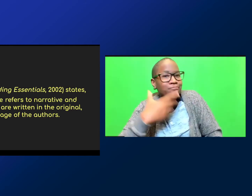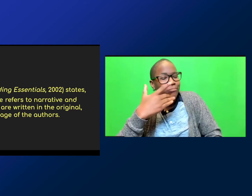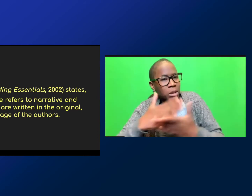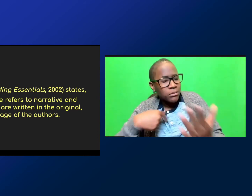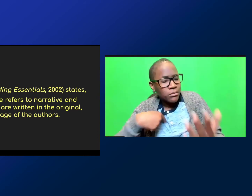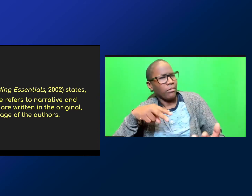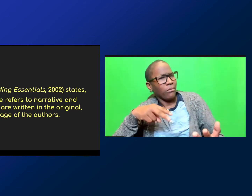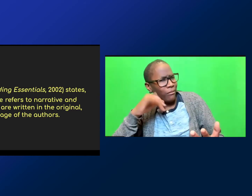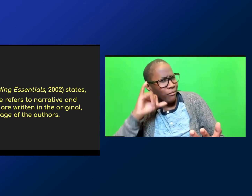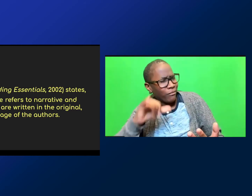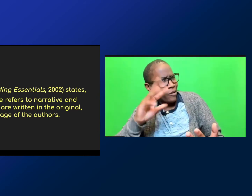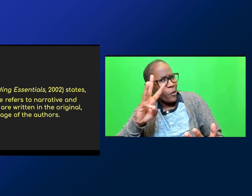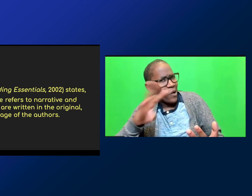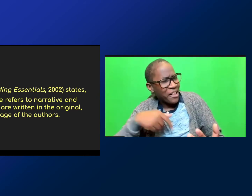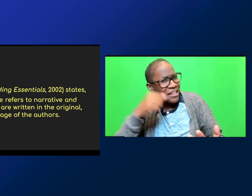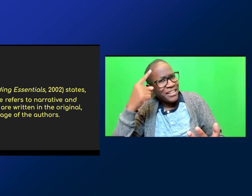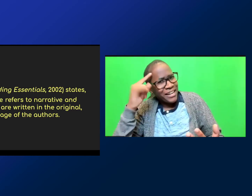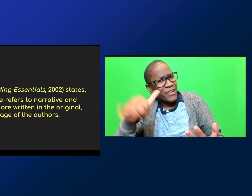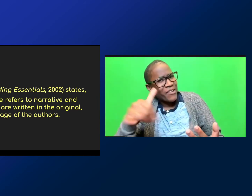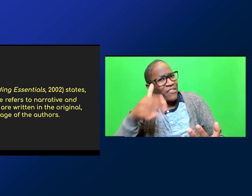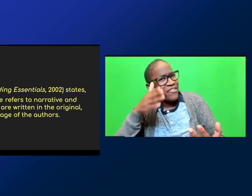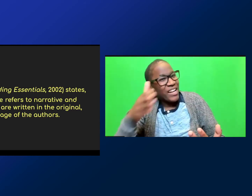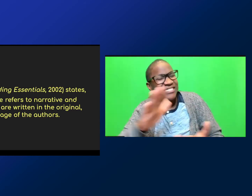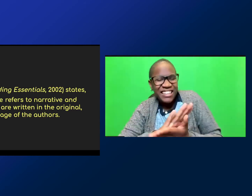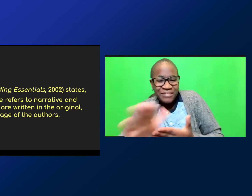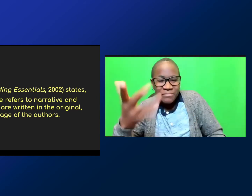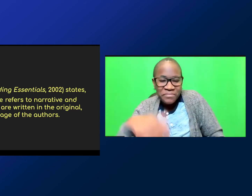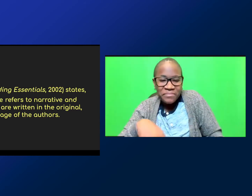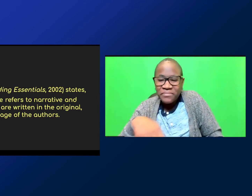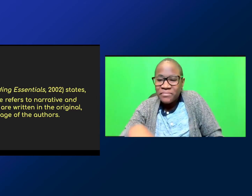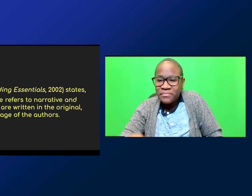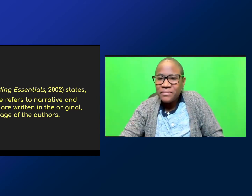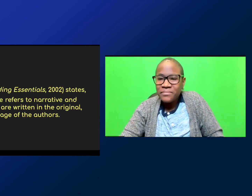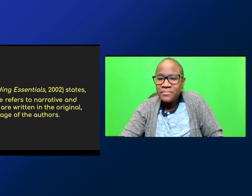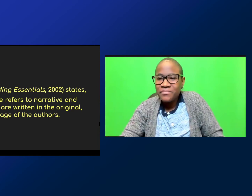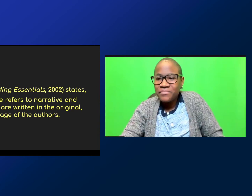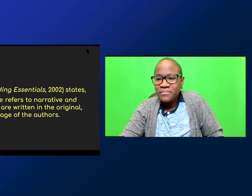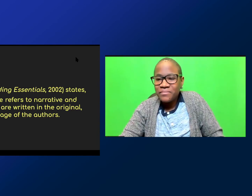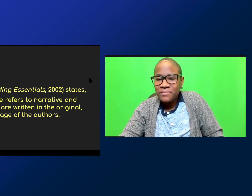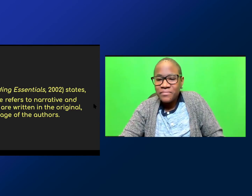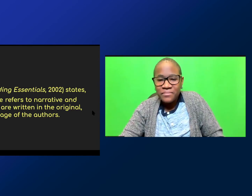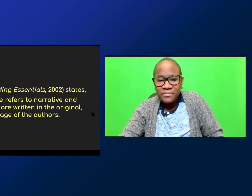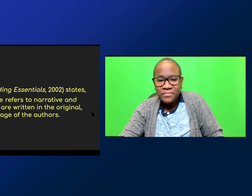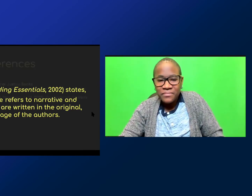texts from those three sources and i've enjoyed a lot of them and some of them i've learned things